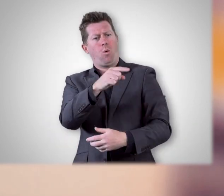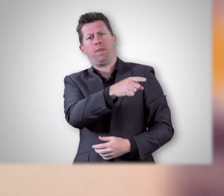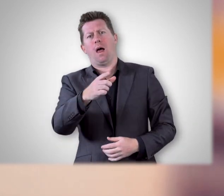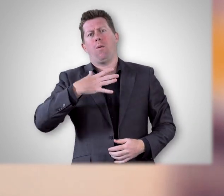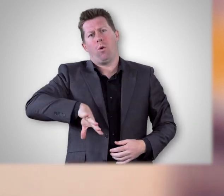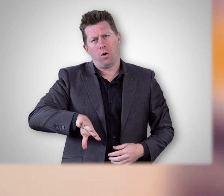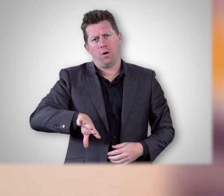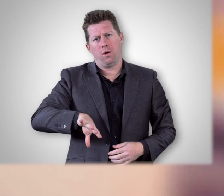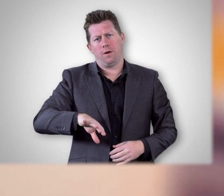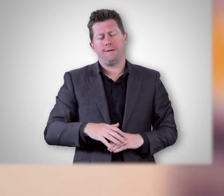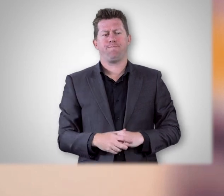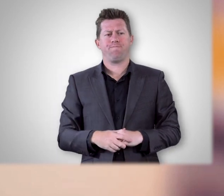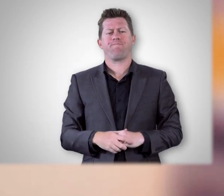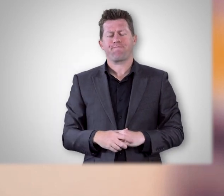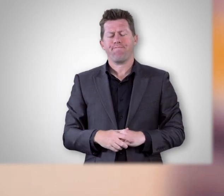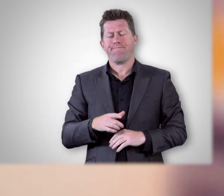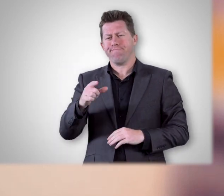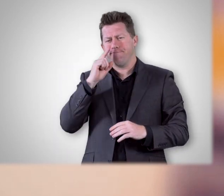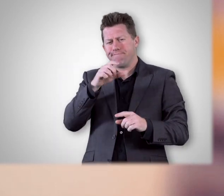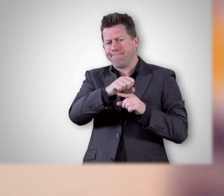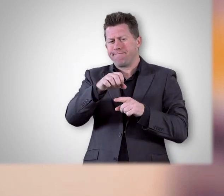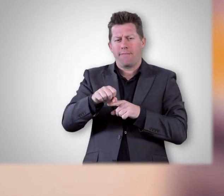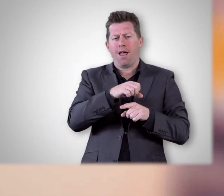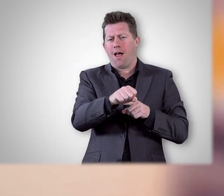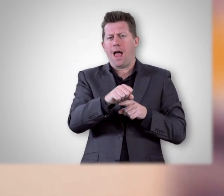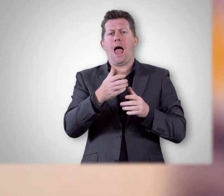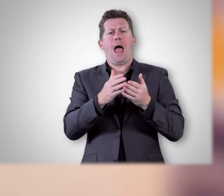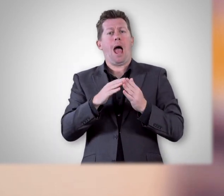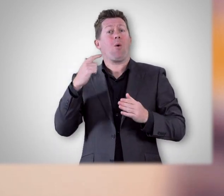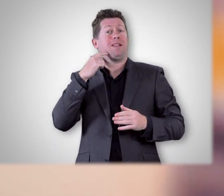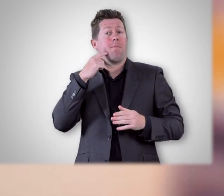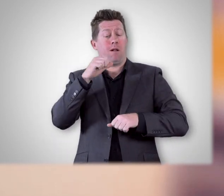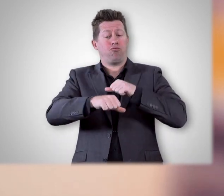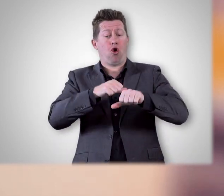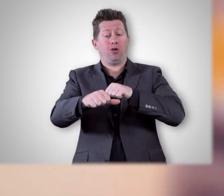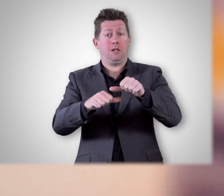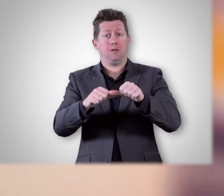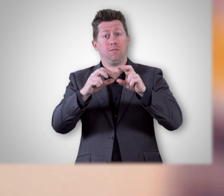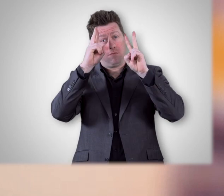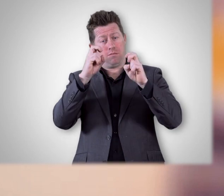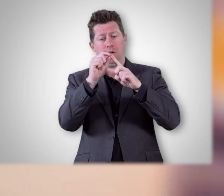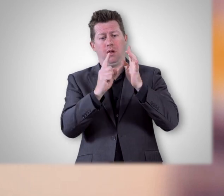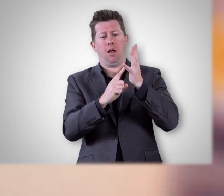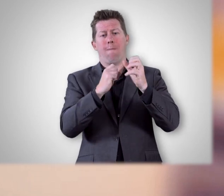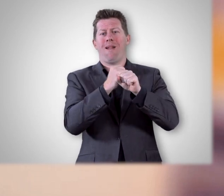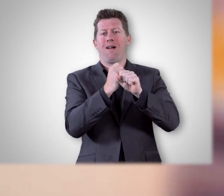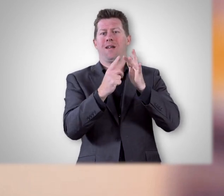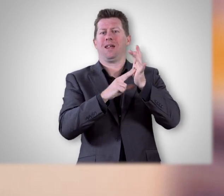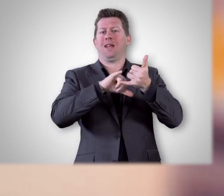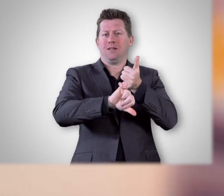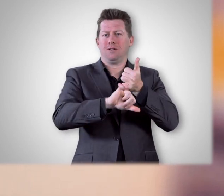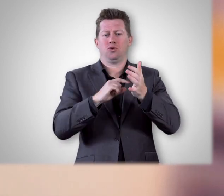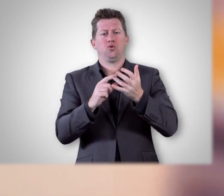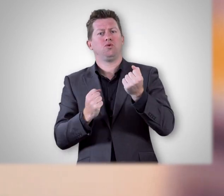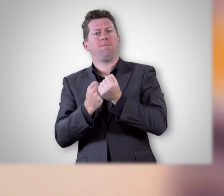needs. Ways we identified to simplify this process is to look at plugins to support the accessibility